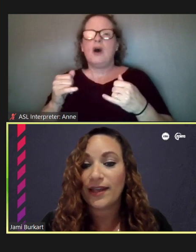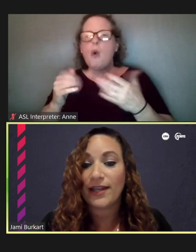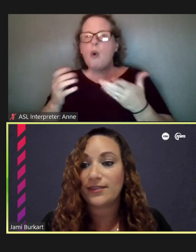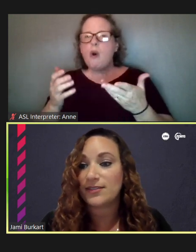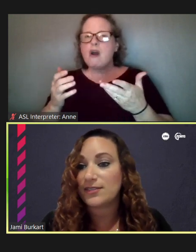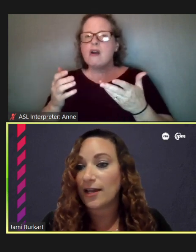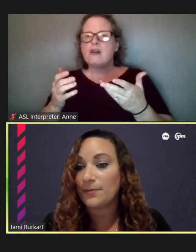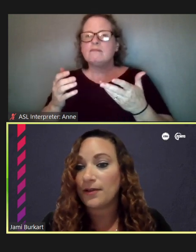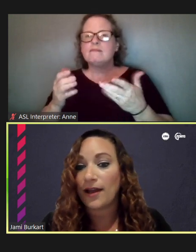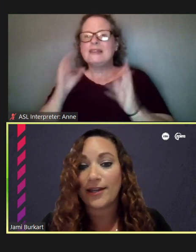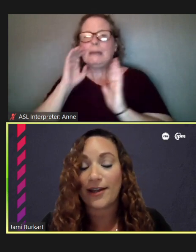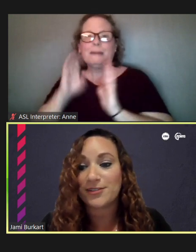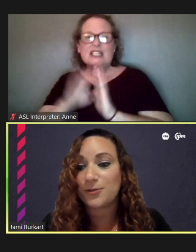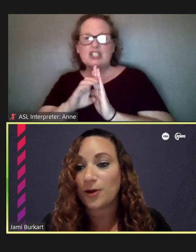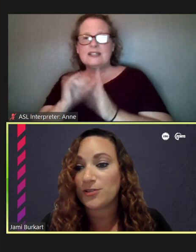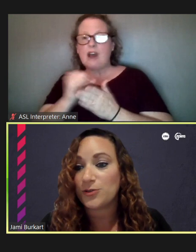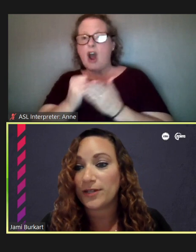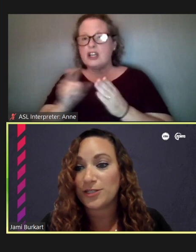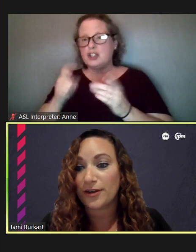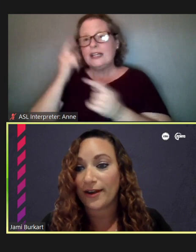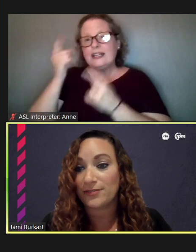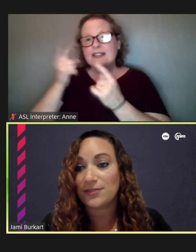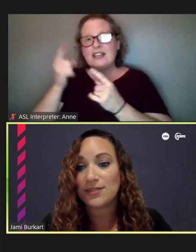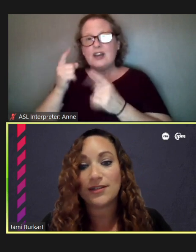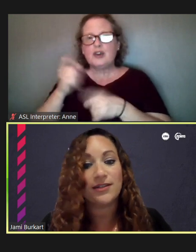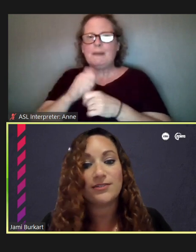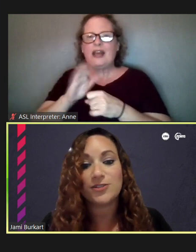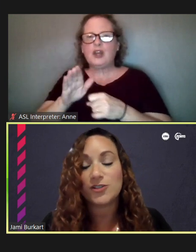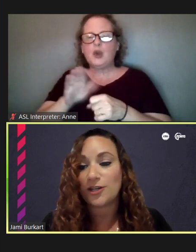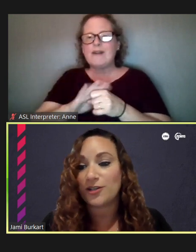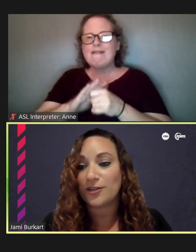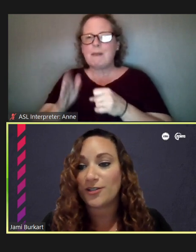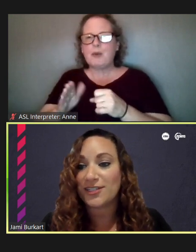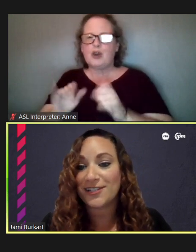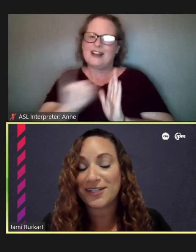And at this time, I ask you all to raise your hands to share your thoughts and ideas.